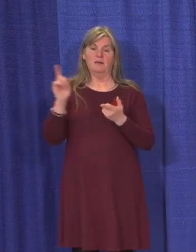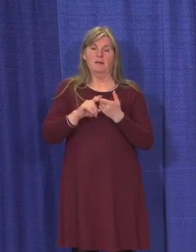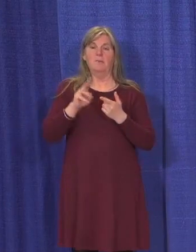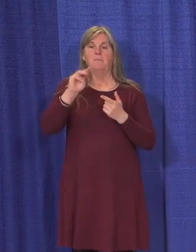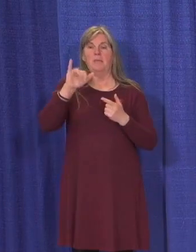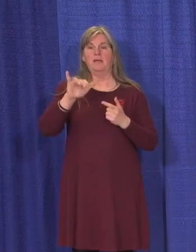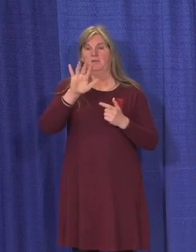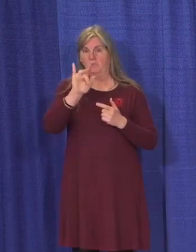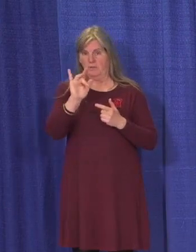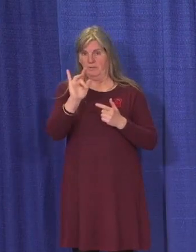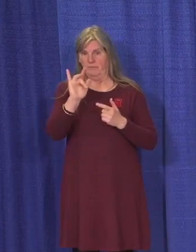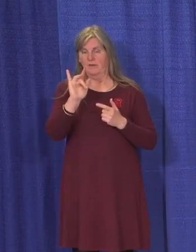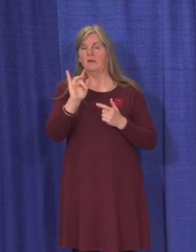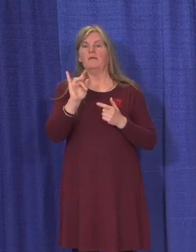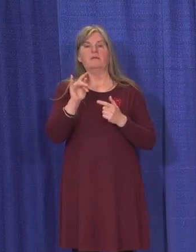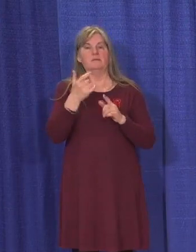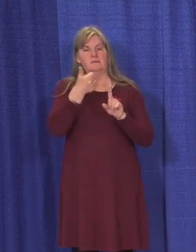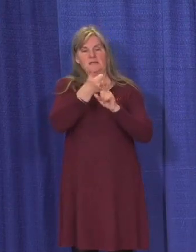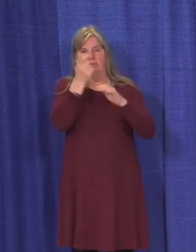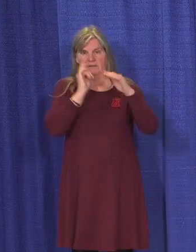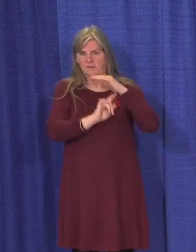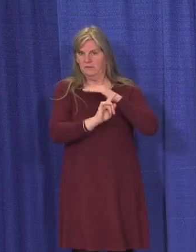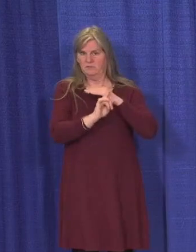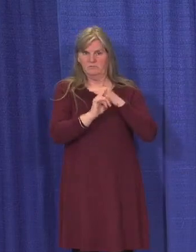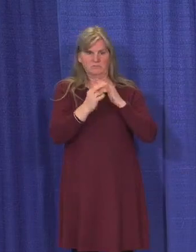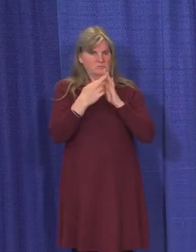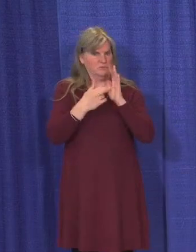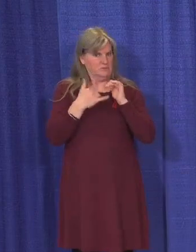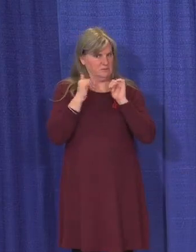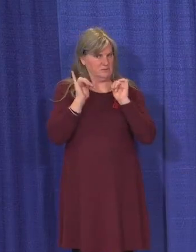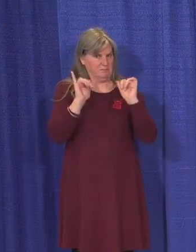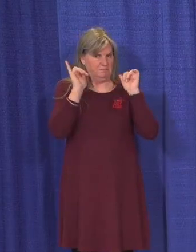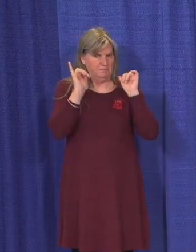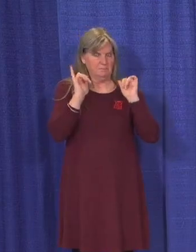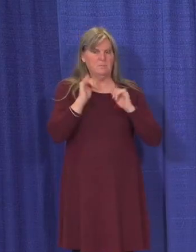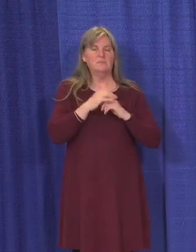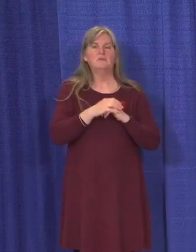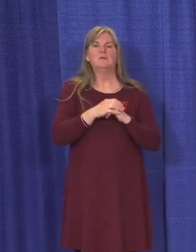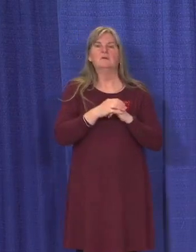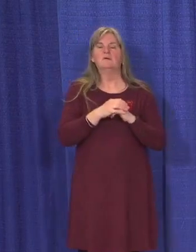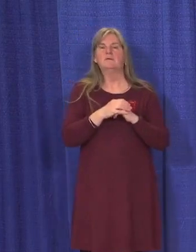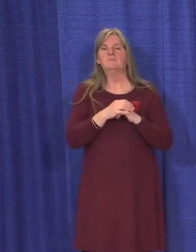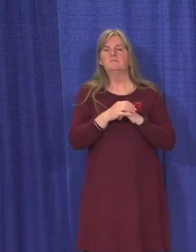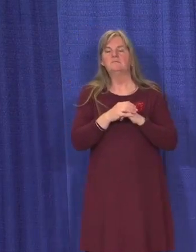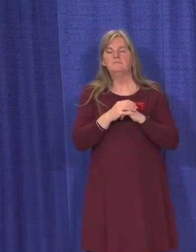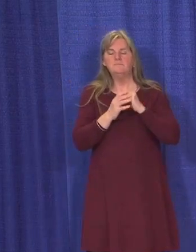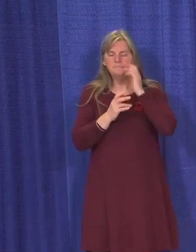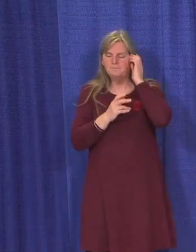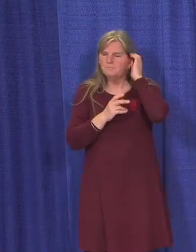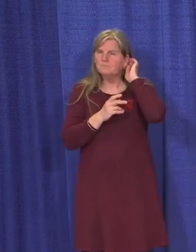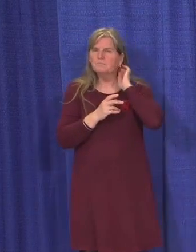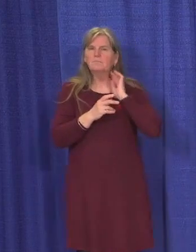We will have more information and detailed guidance in the coming weeks.